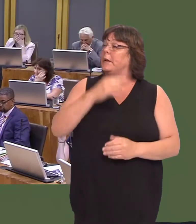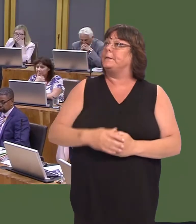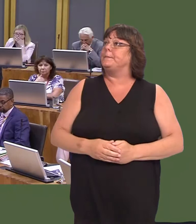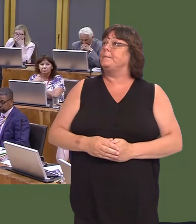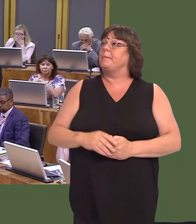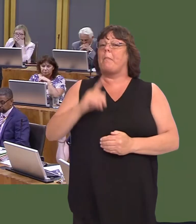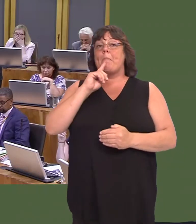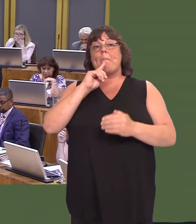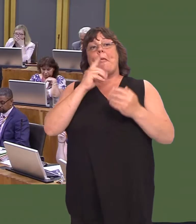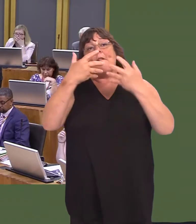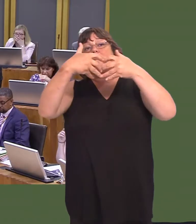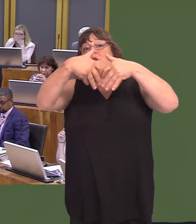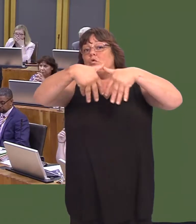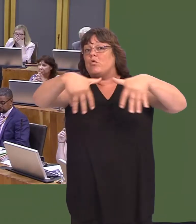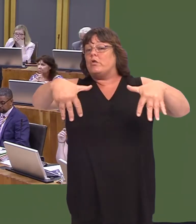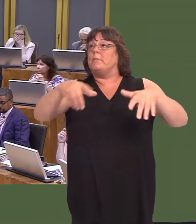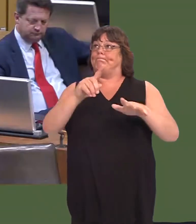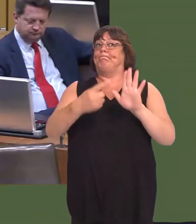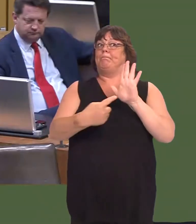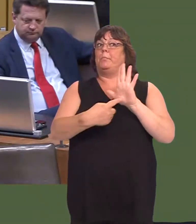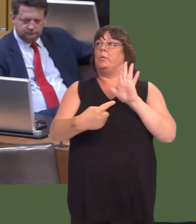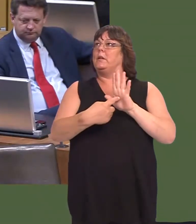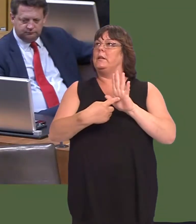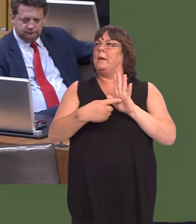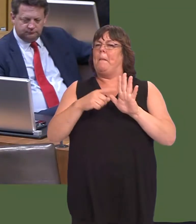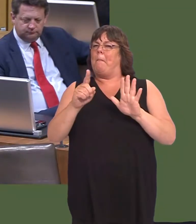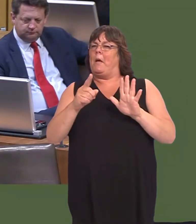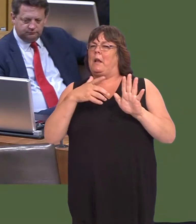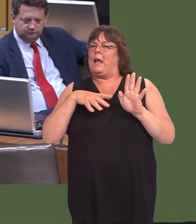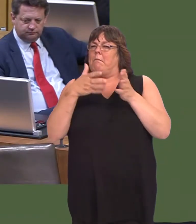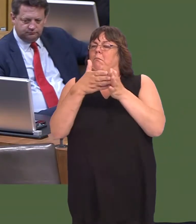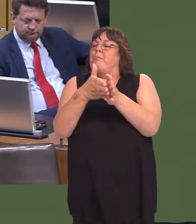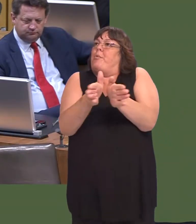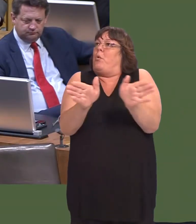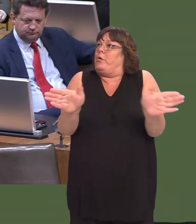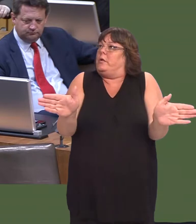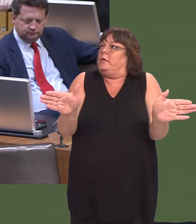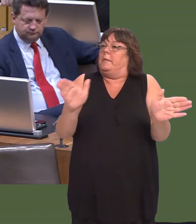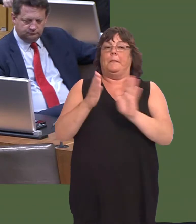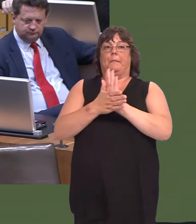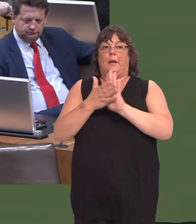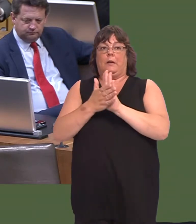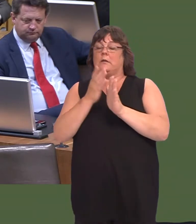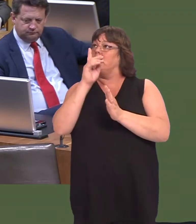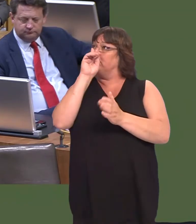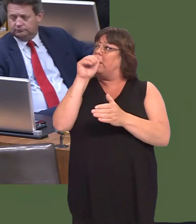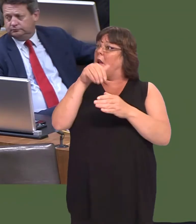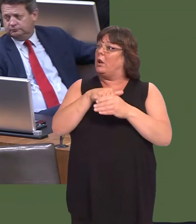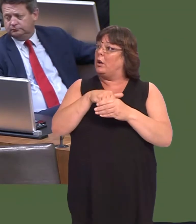I have to say that the infrastructure is important, although we must define infrastructure in the broadest way possible, and that means, for example, including, as I always have done,